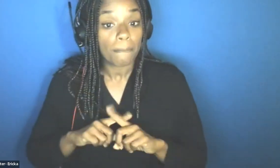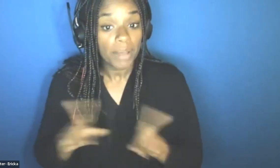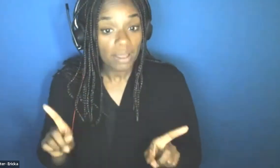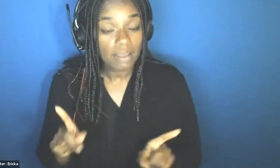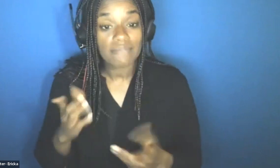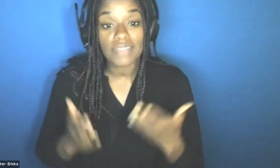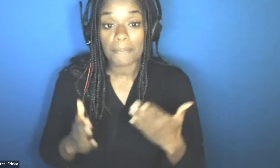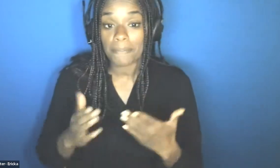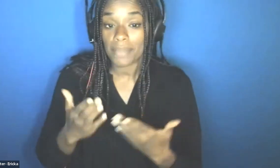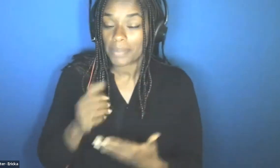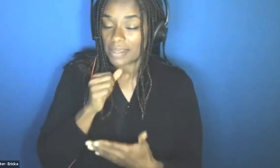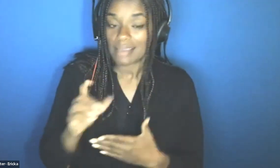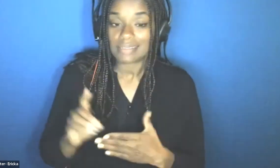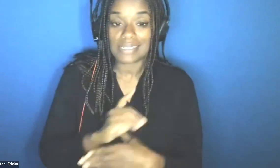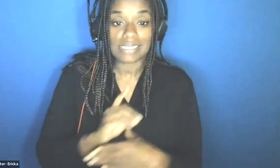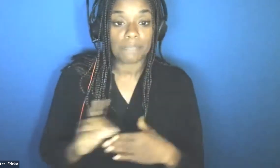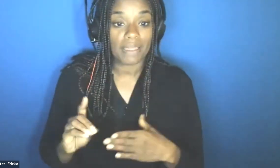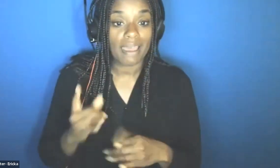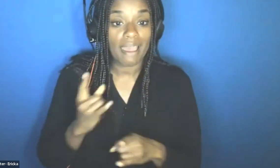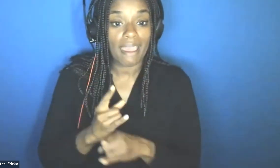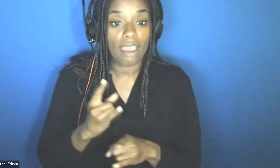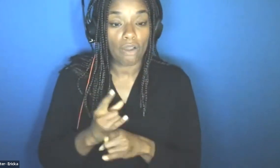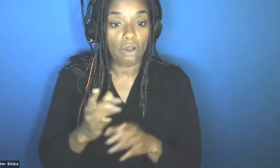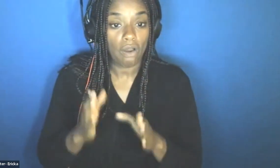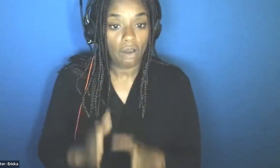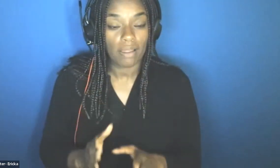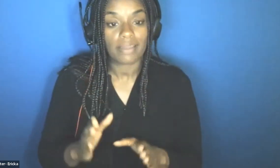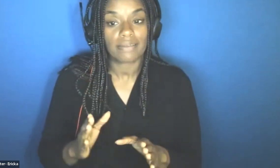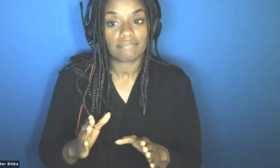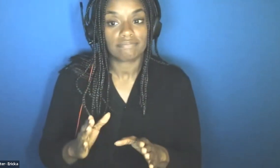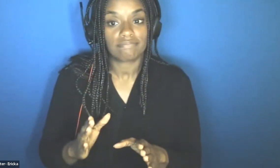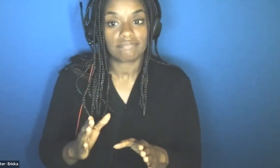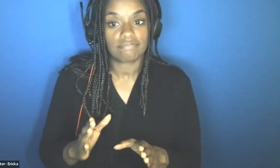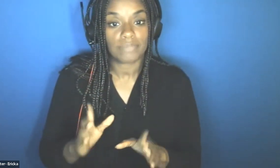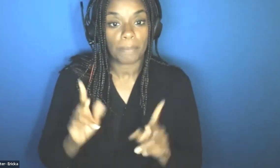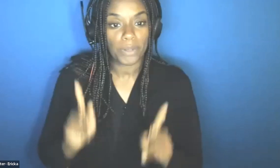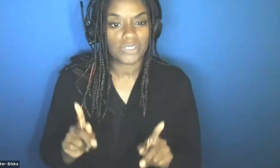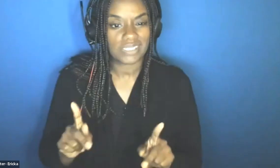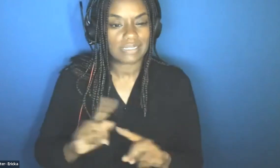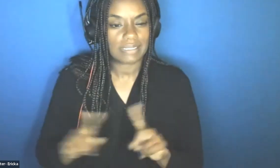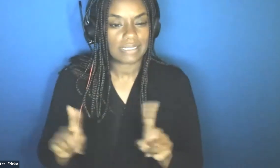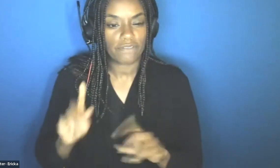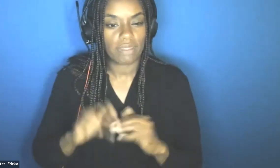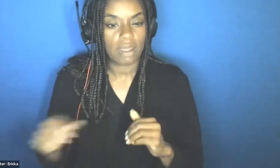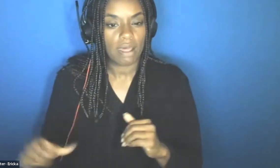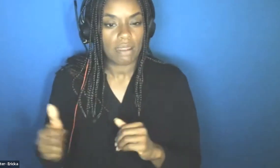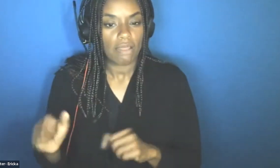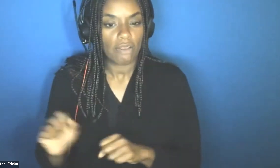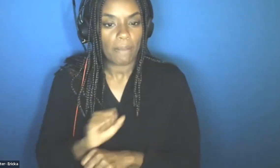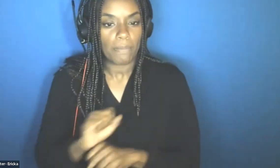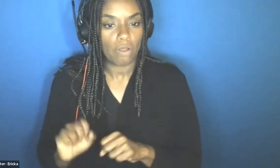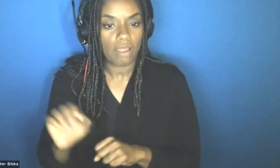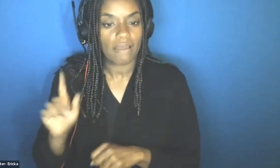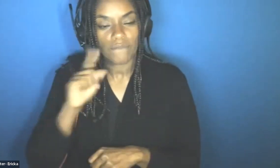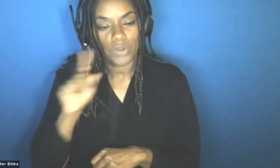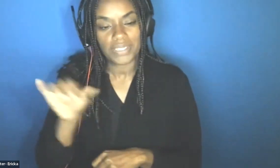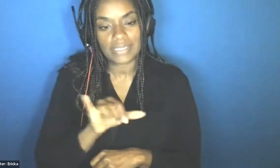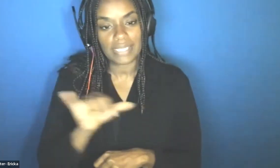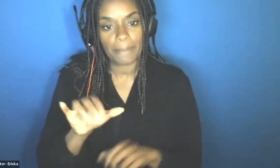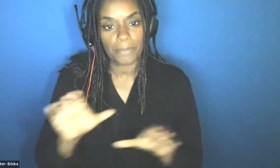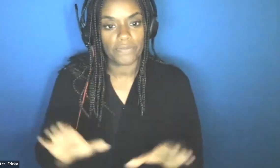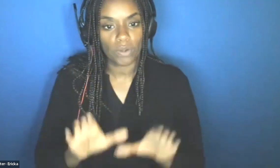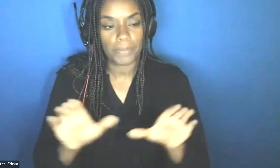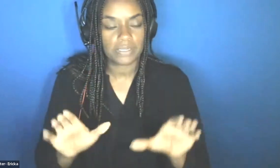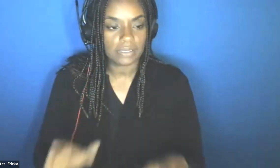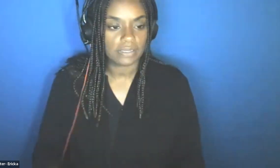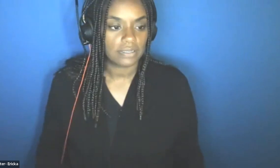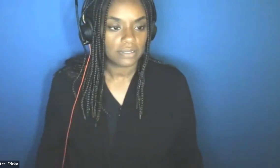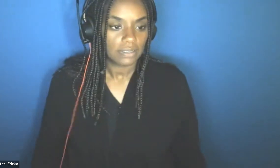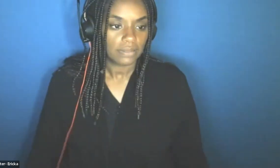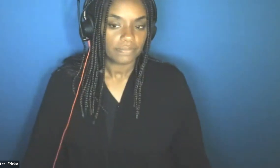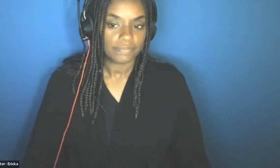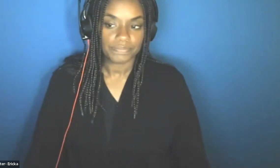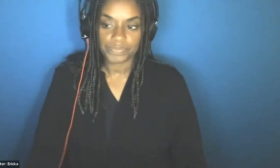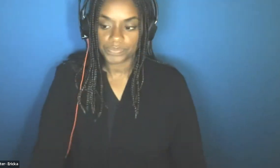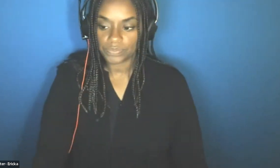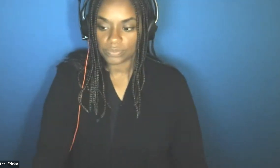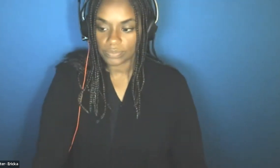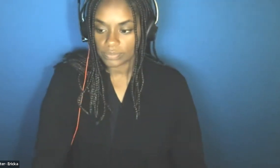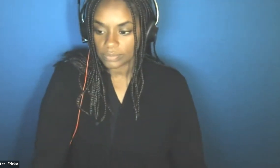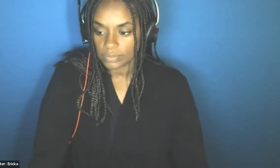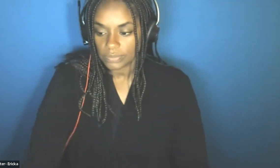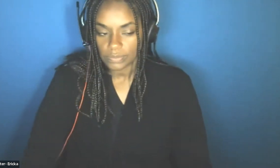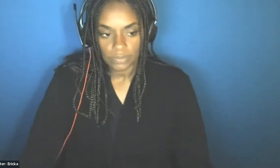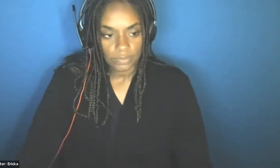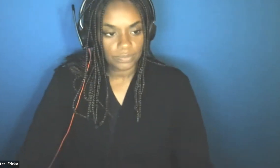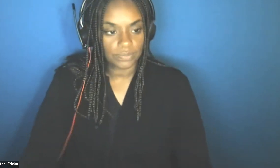poor job performance and conduct.